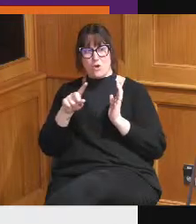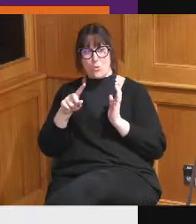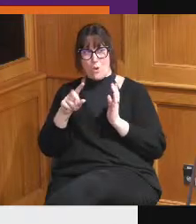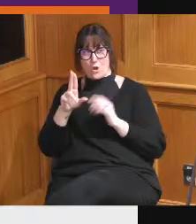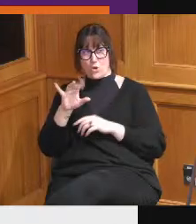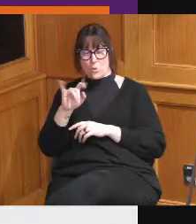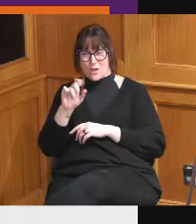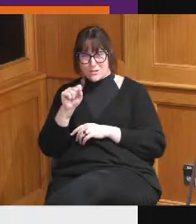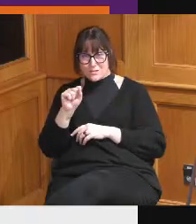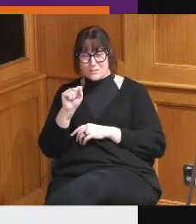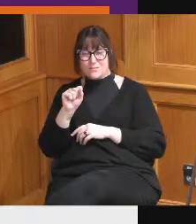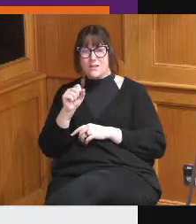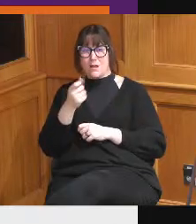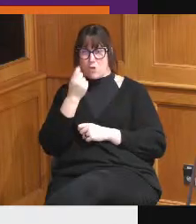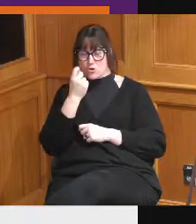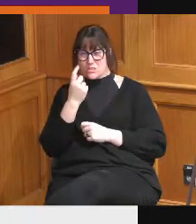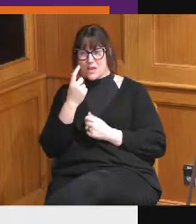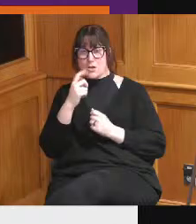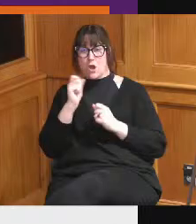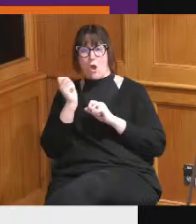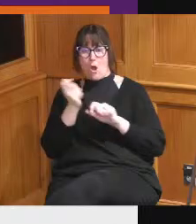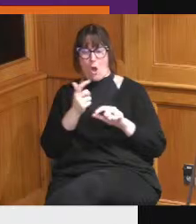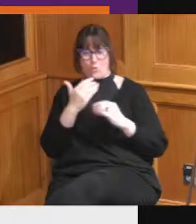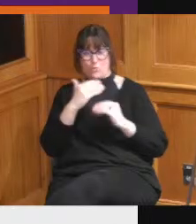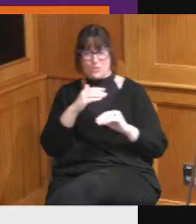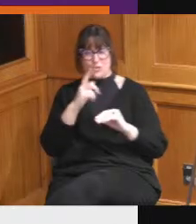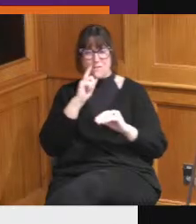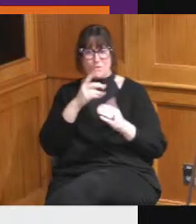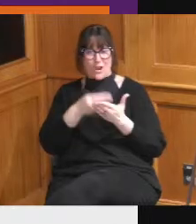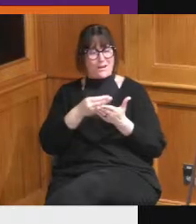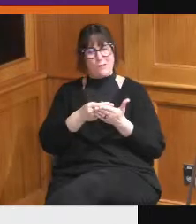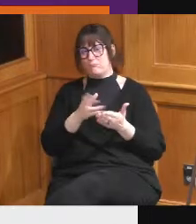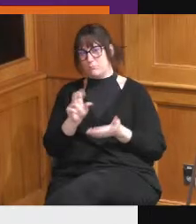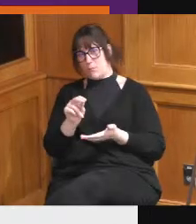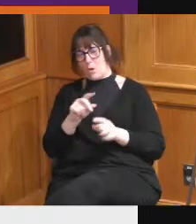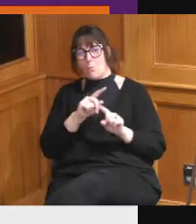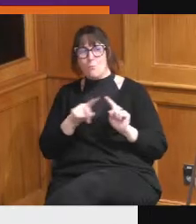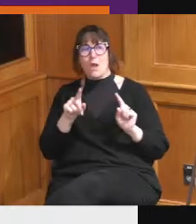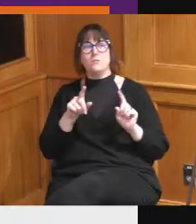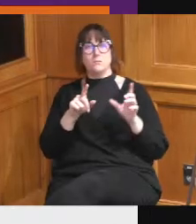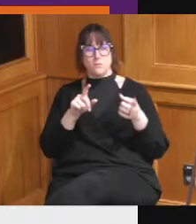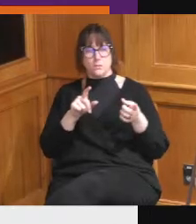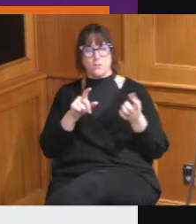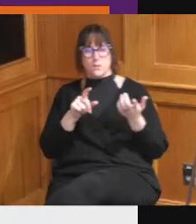were income restricted but total units that were funded through the program you know that was over